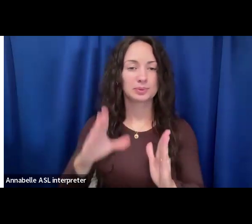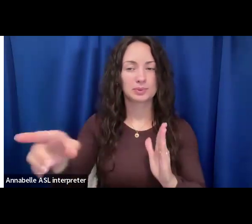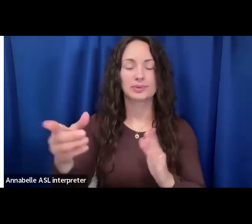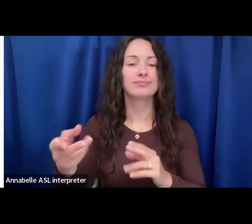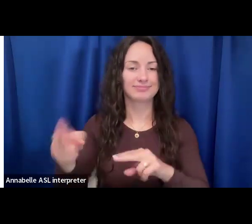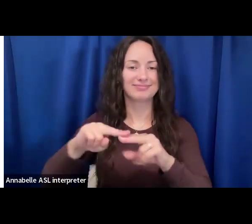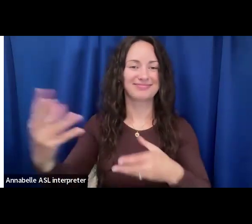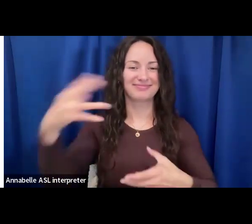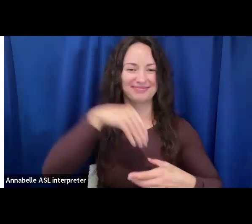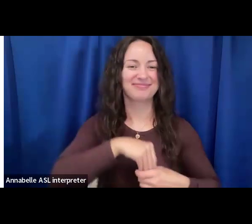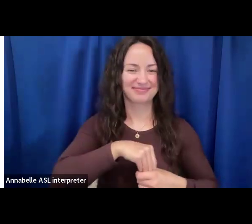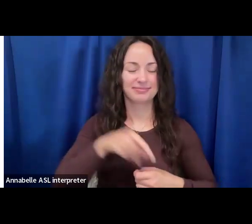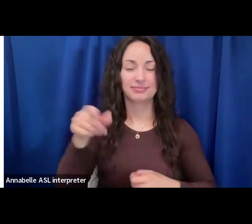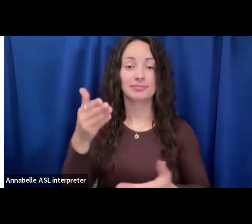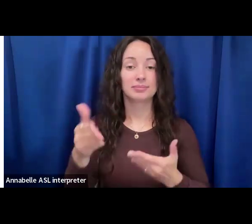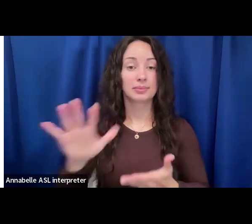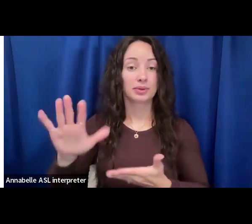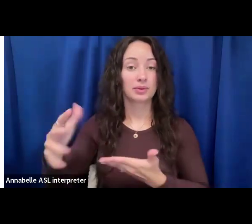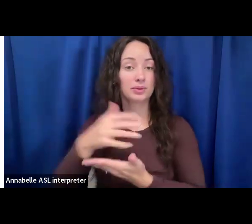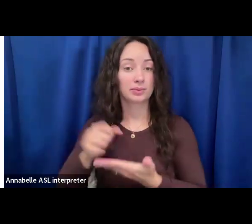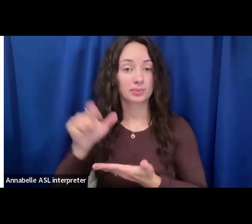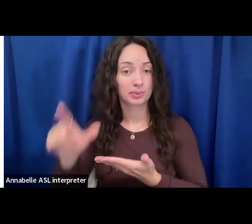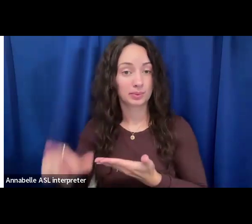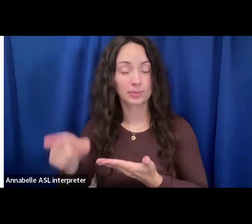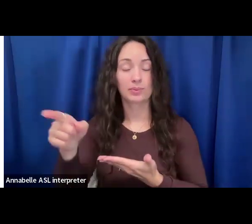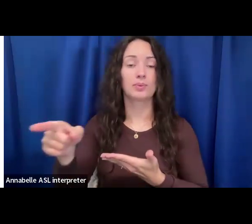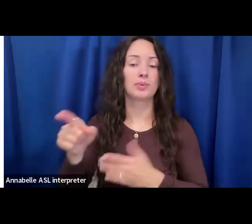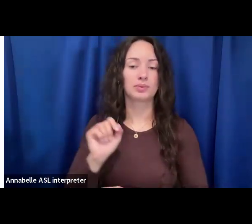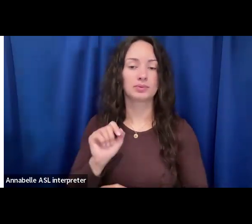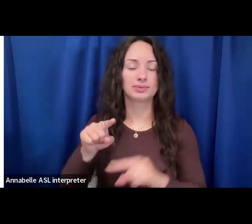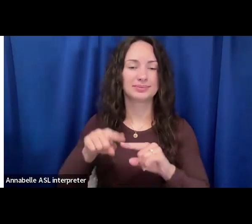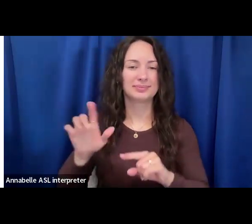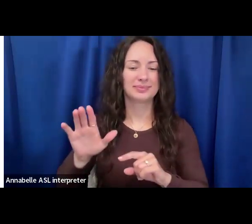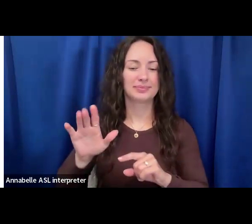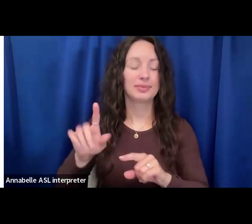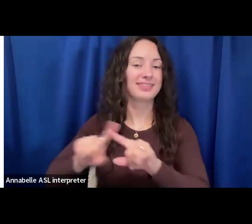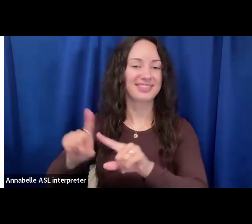in STEM education and the workforce. Today's goal is to explore strategies for